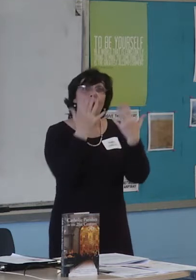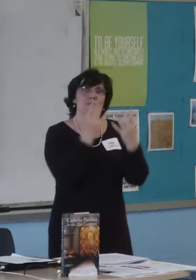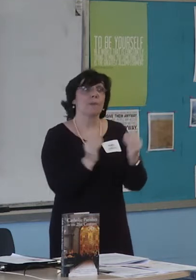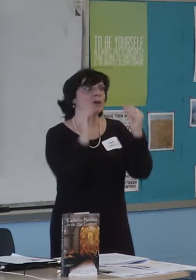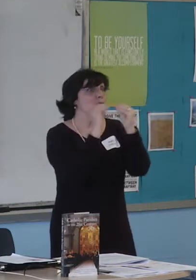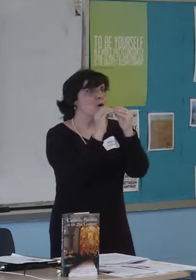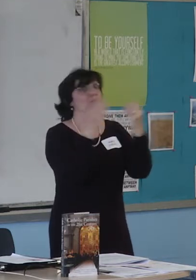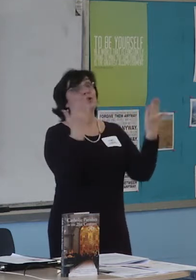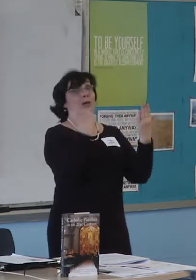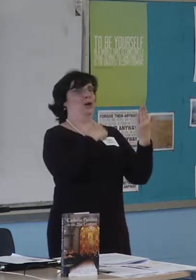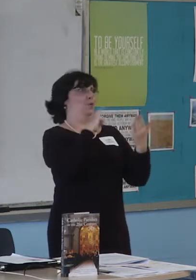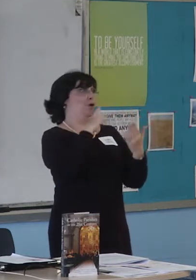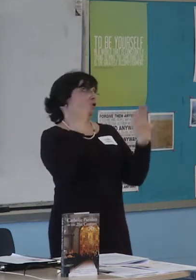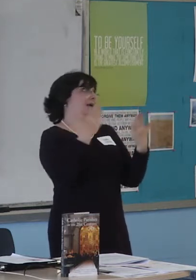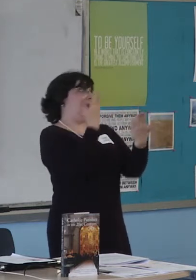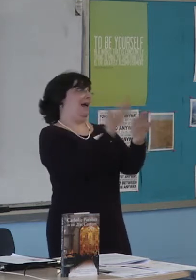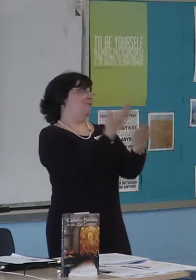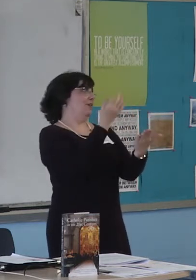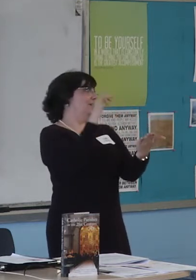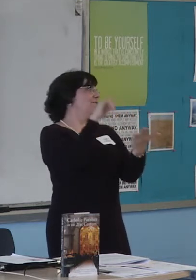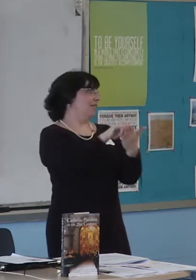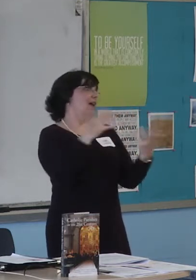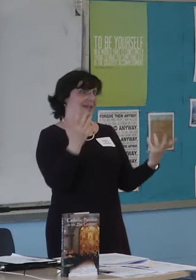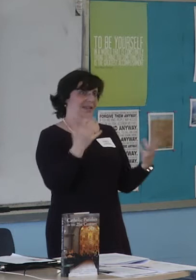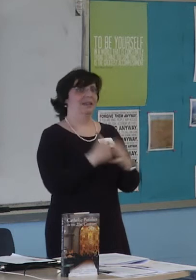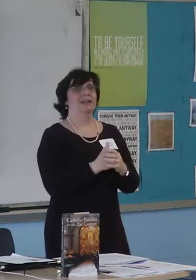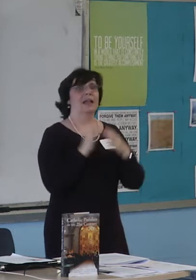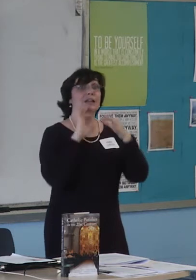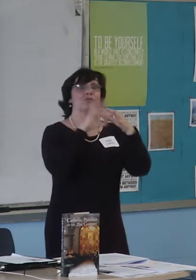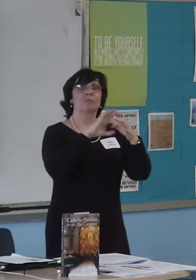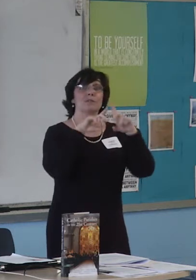here we are today, evidence of that. In terms of the diocese offering